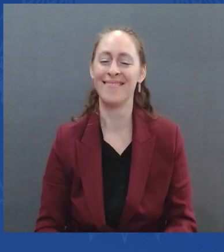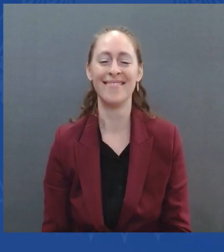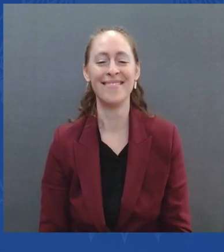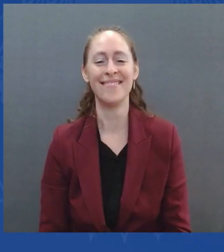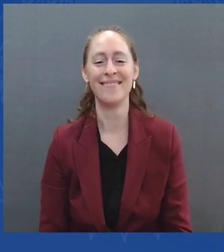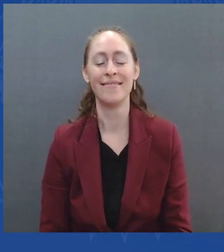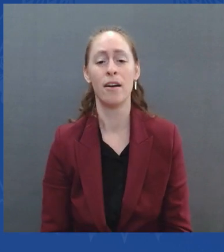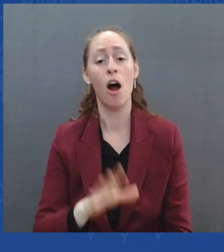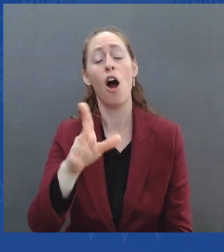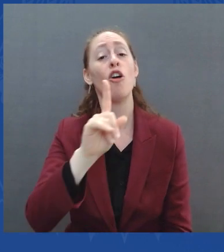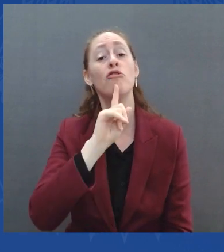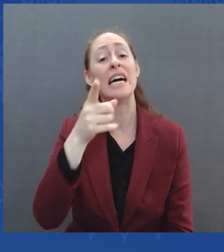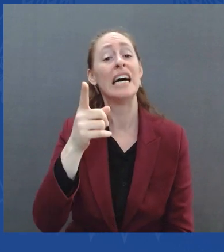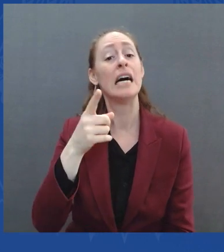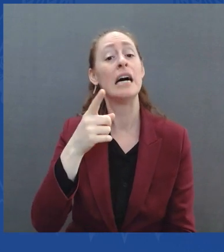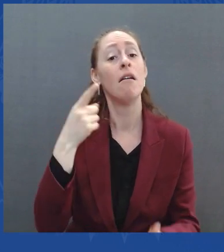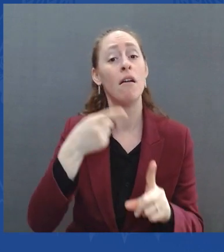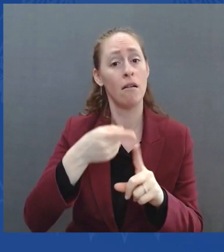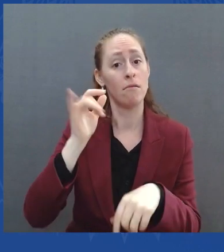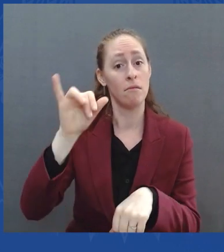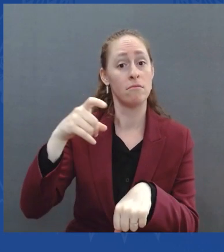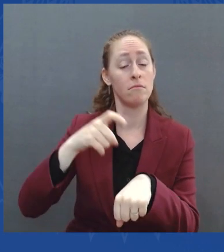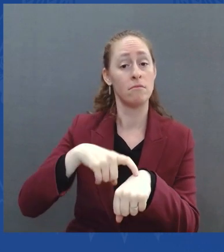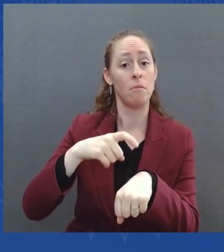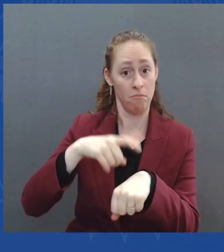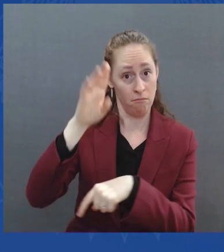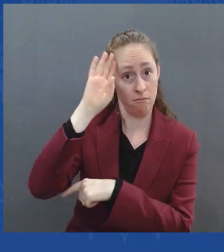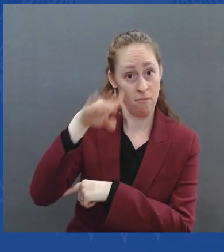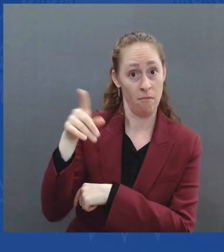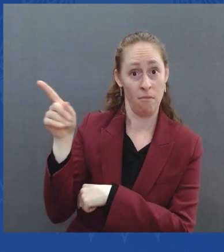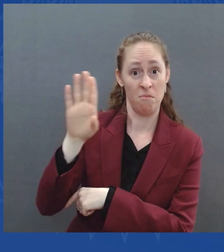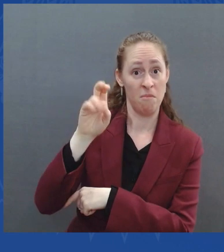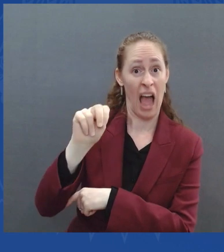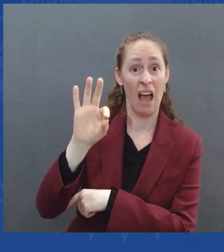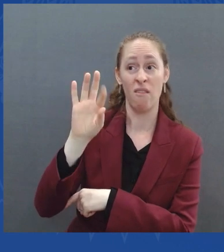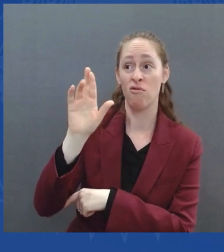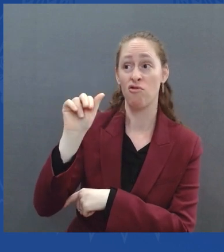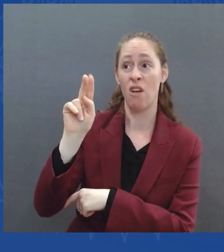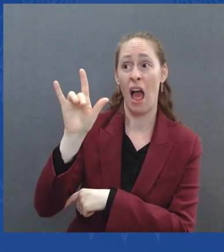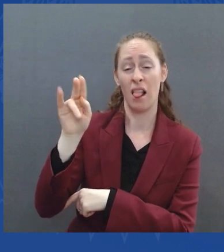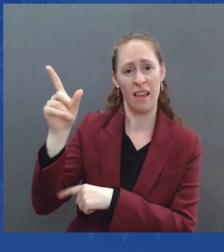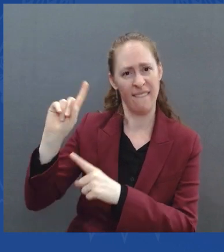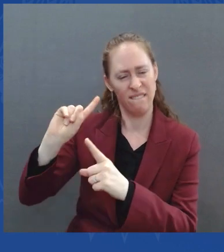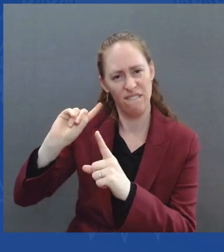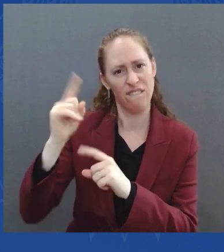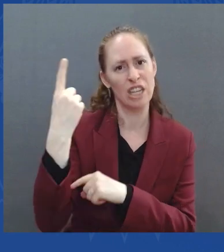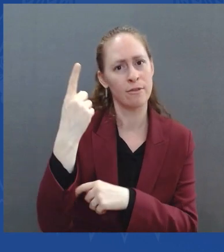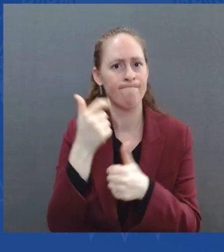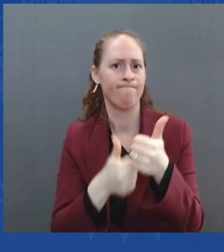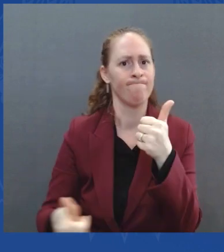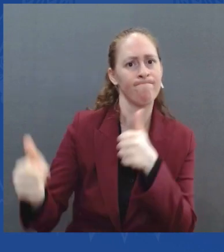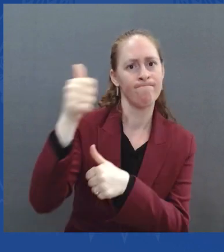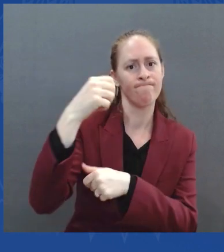And he saw the Postal Service in a way to connect the colonies and to build together as one nation.